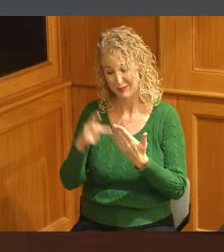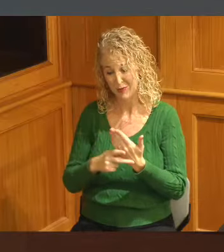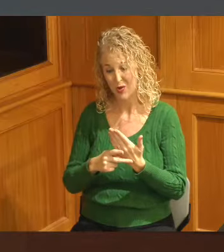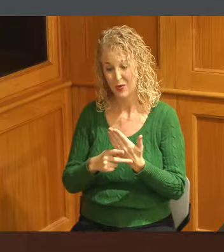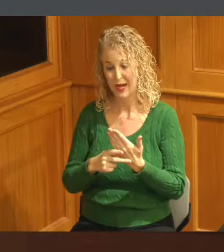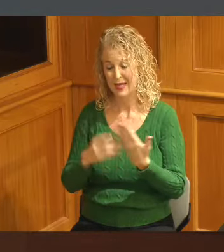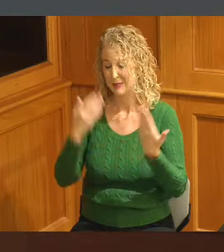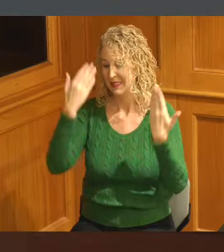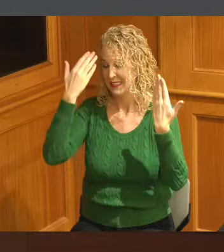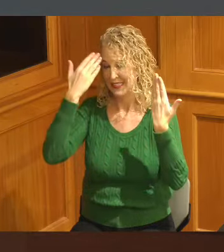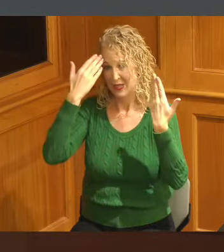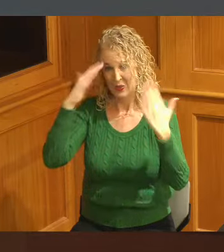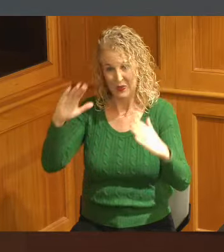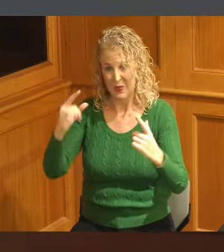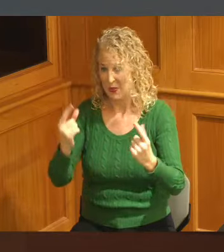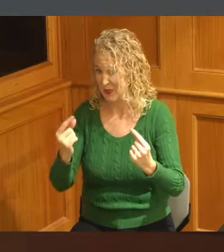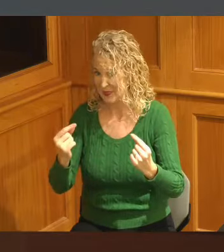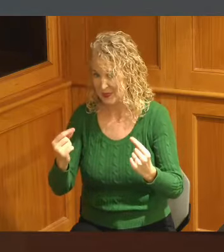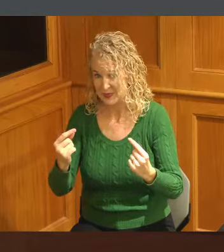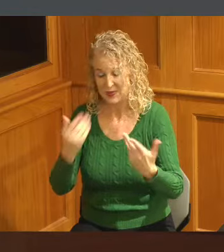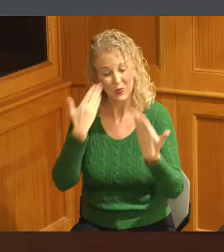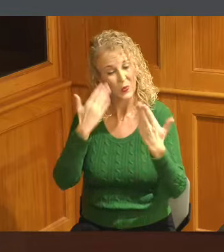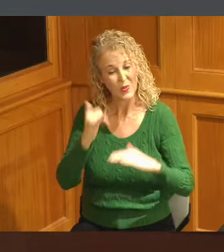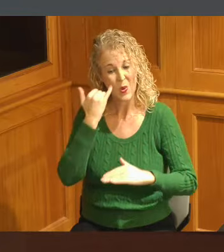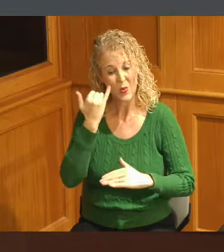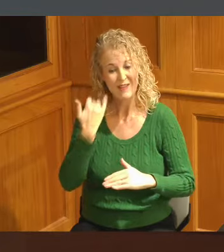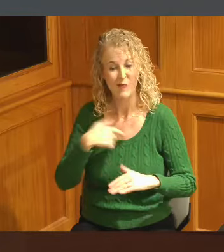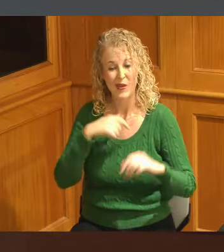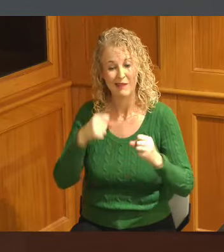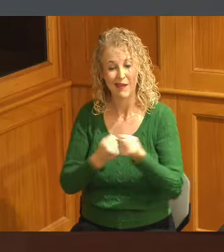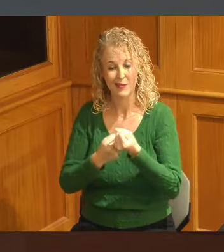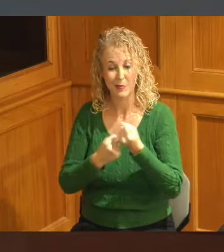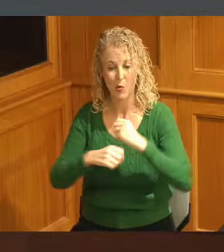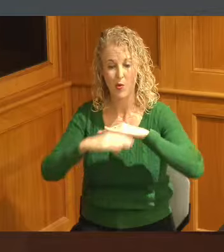that operating revenues are going to support in the long run. but the Board wanted to ensure